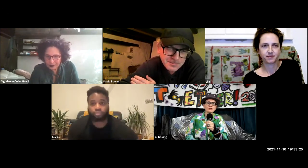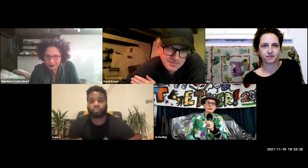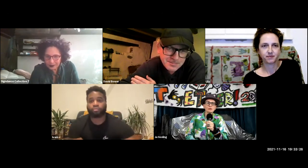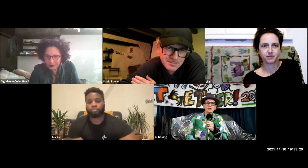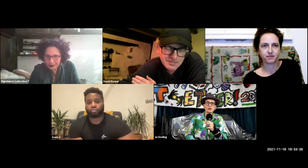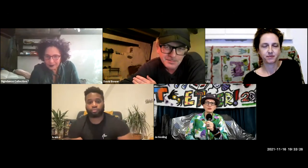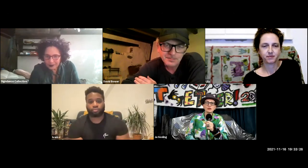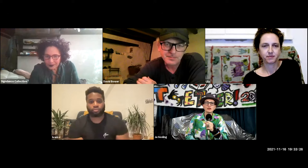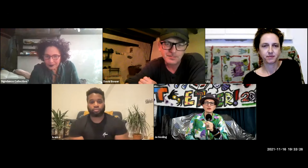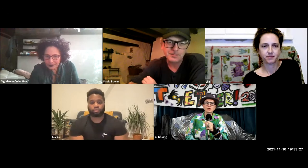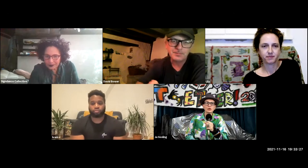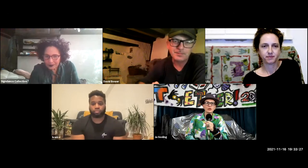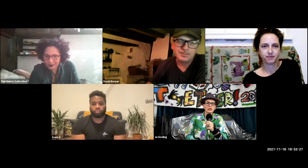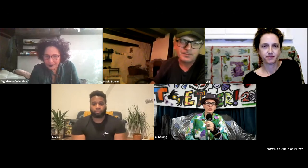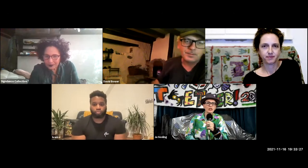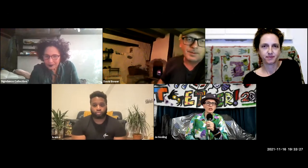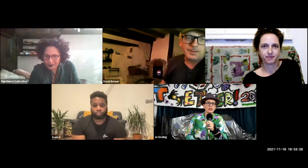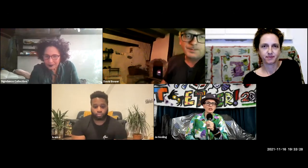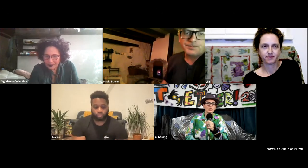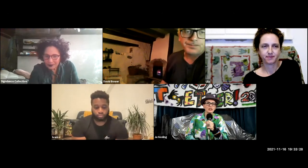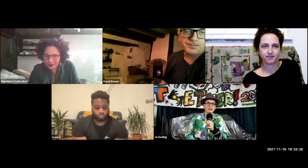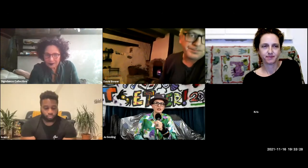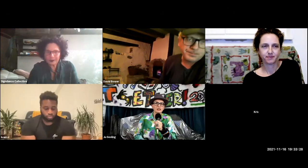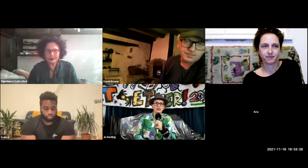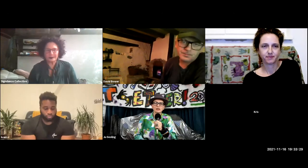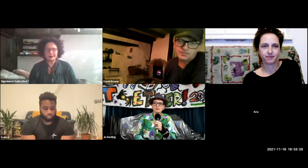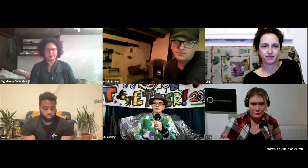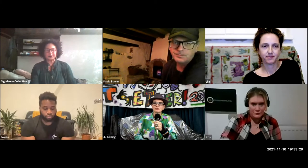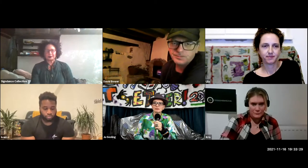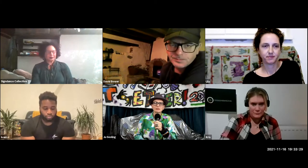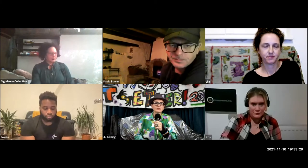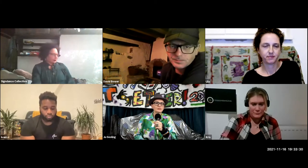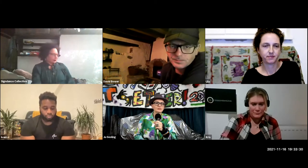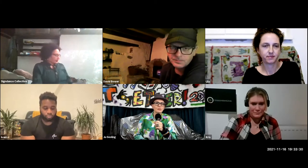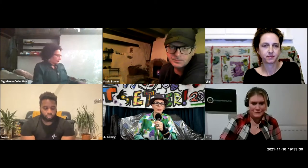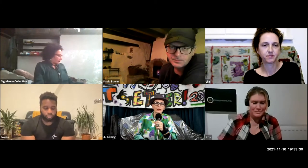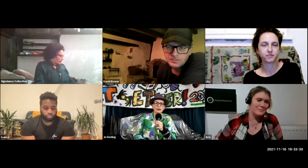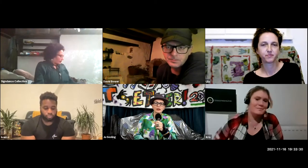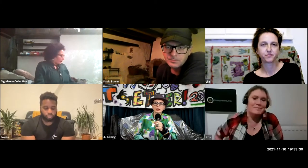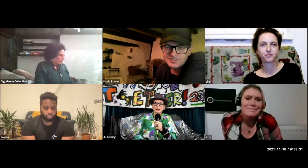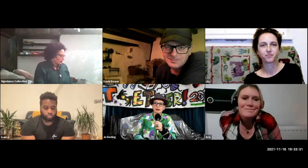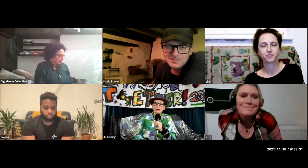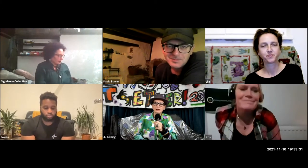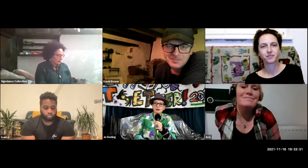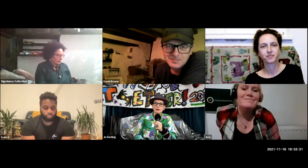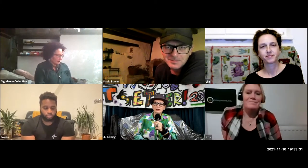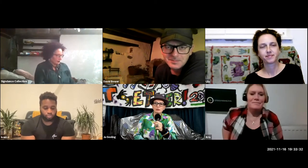they were in the Caribbean, where I am